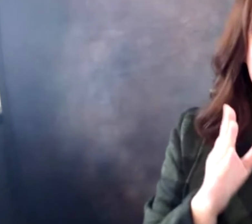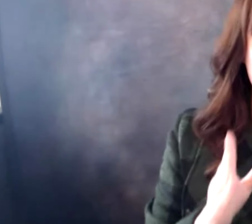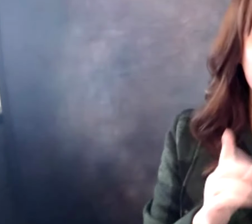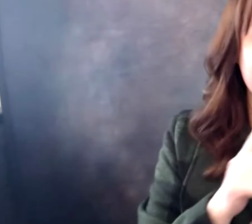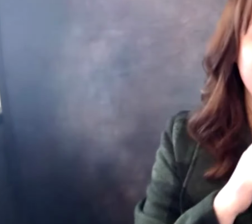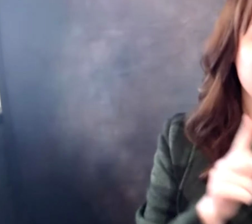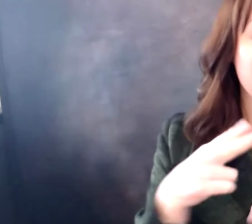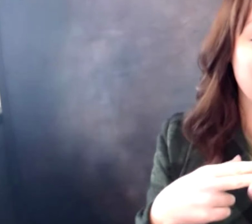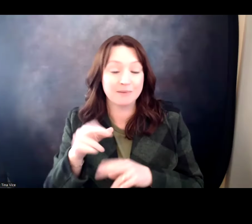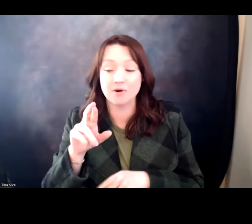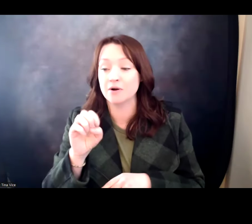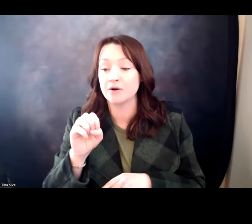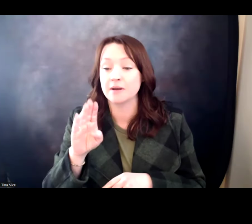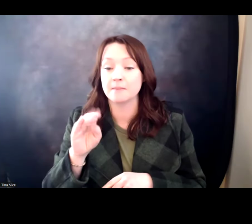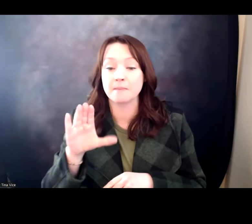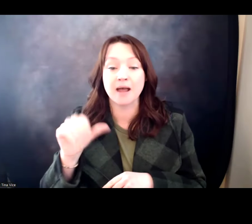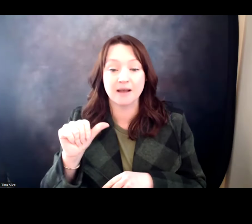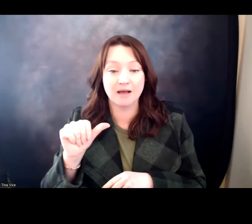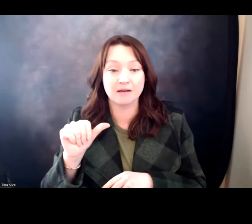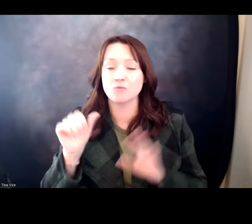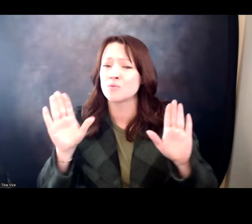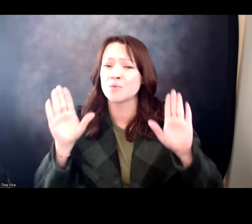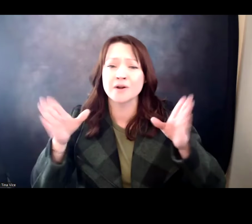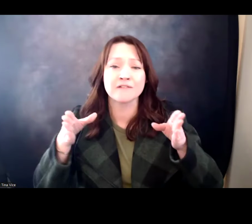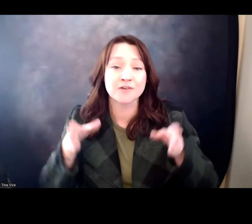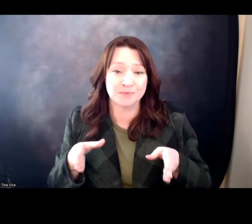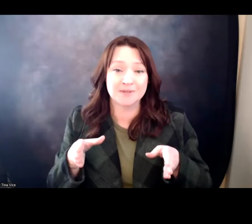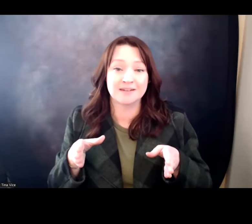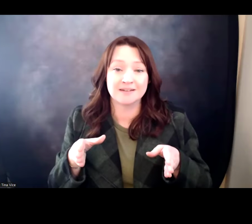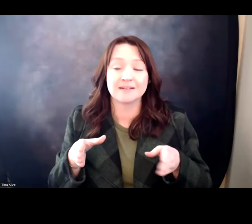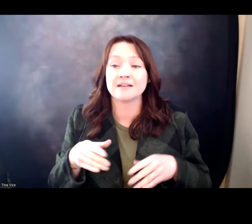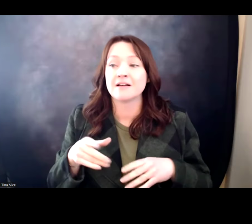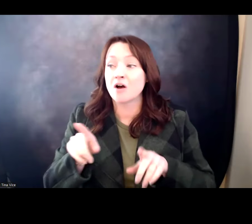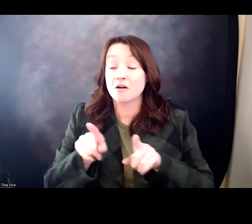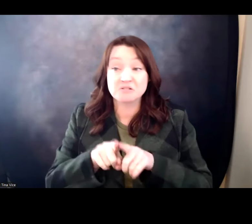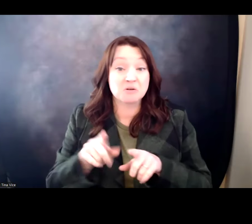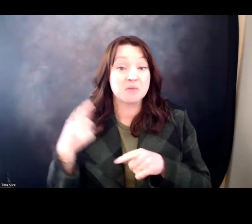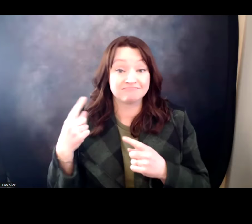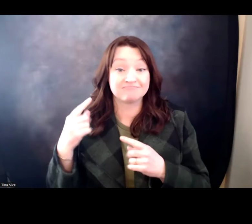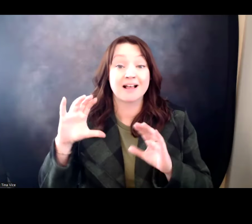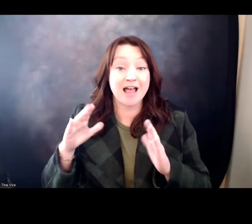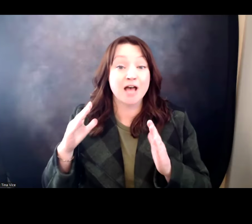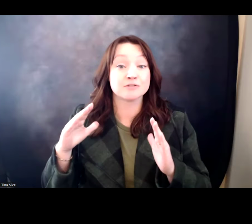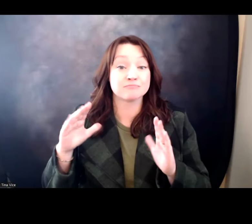name is Rebecca uh wonderful human being and she's also been a classroom teacher in a number of different subjects uh